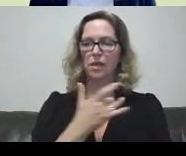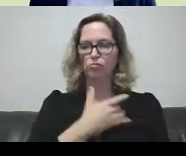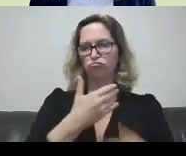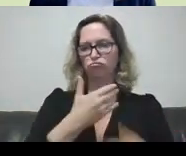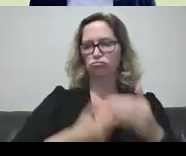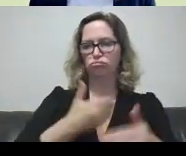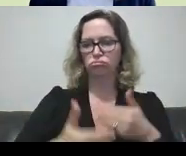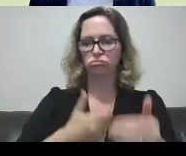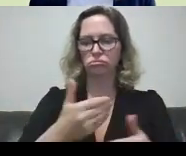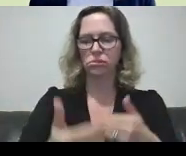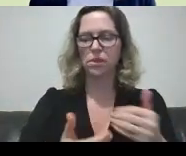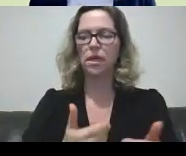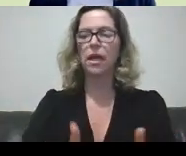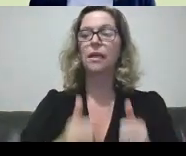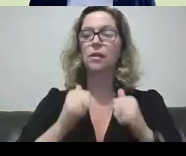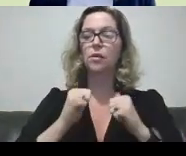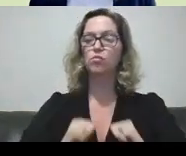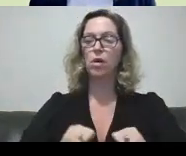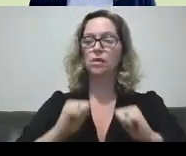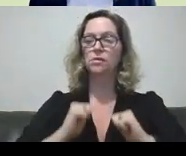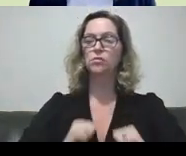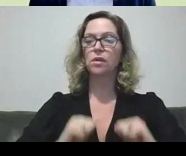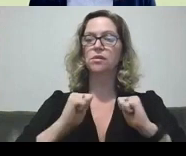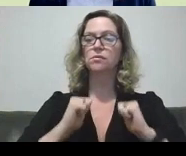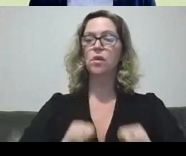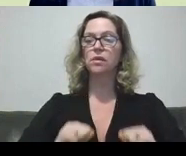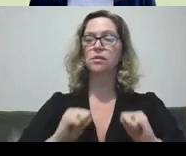practice, practice, practice it's going to build confidence if you can read it the